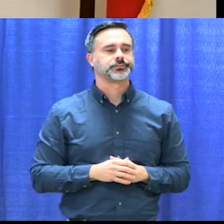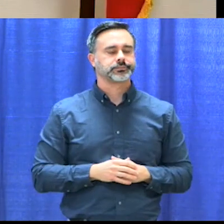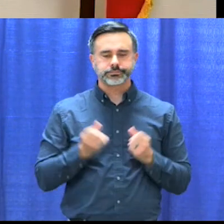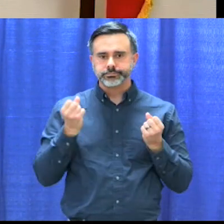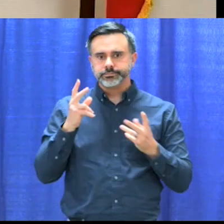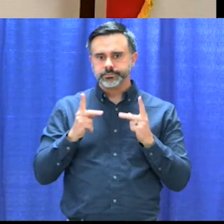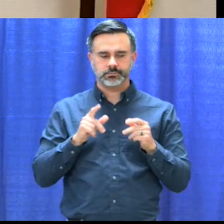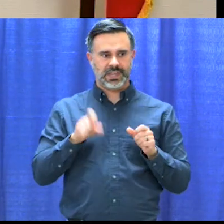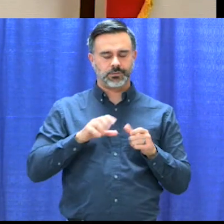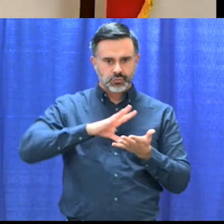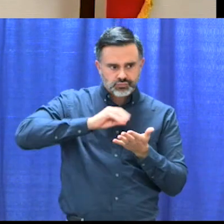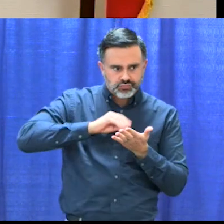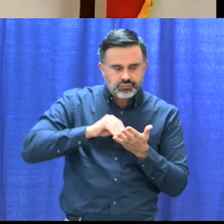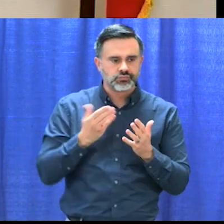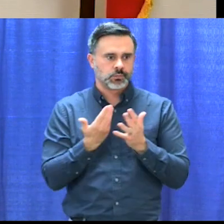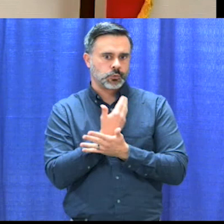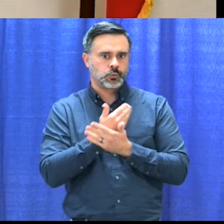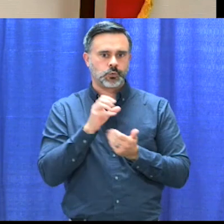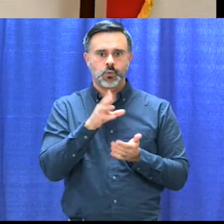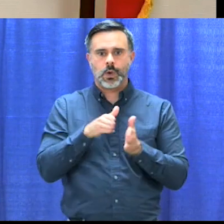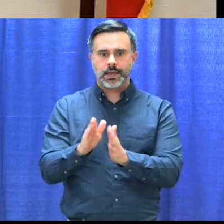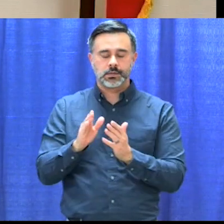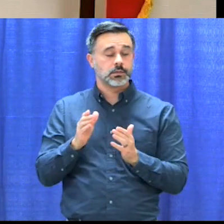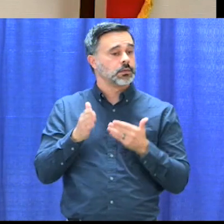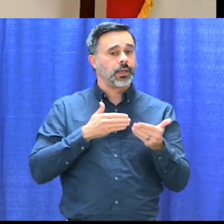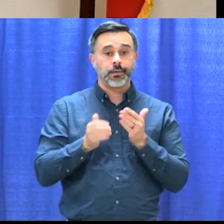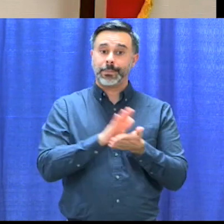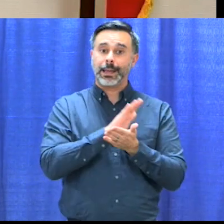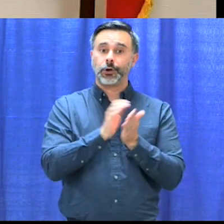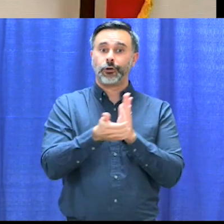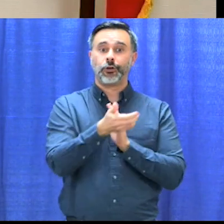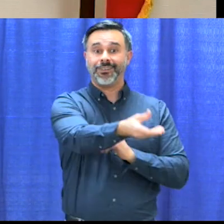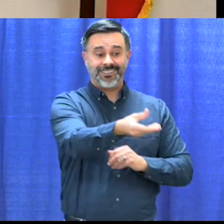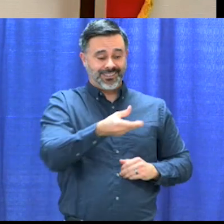ways where they receive a packet we think it's important that students have access to